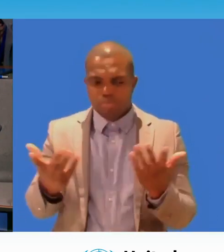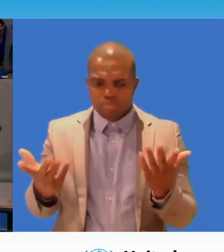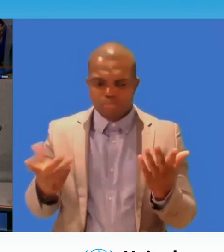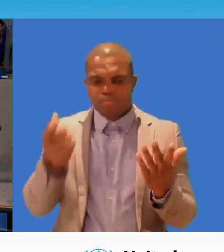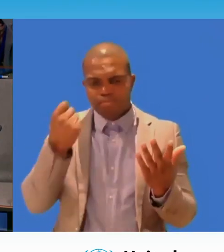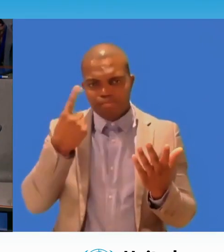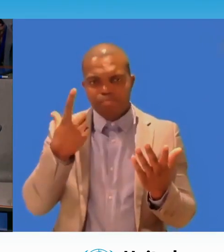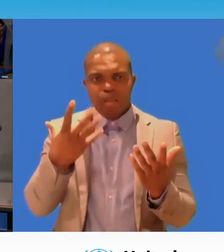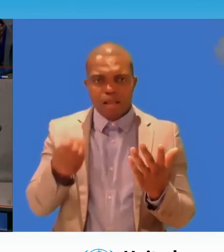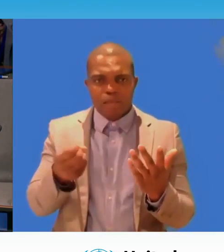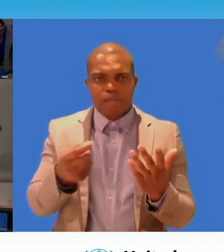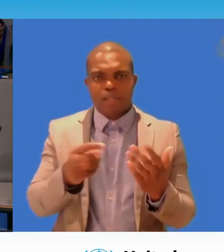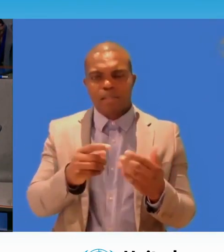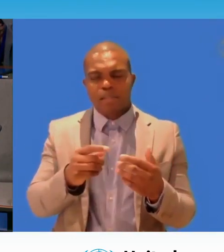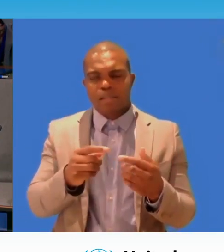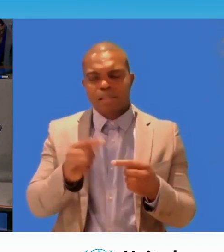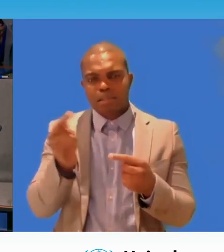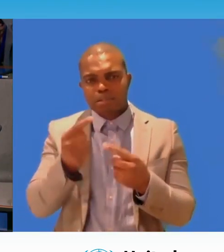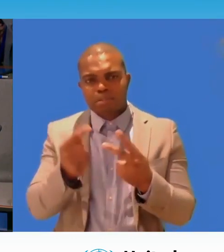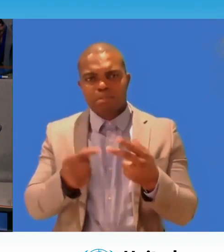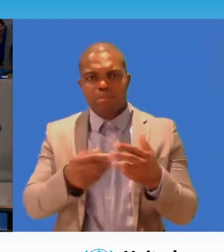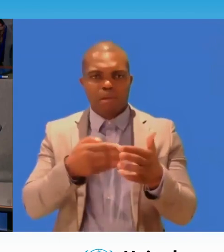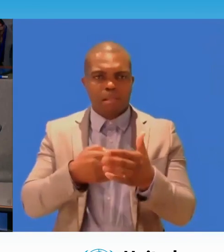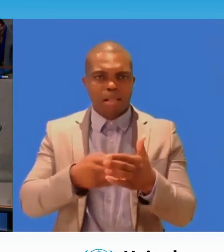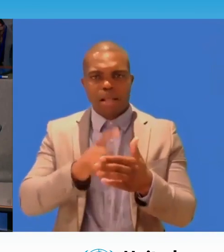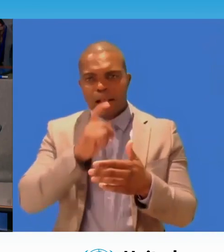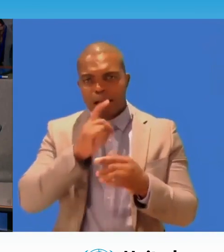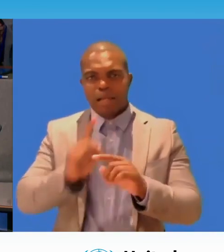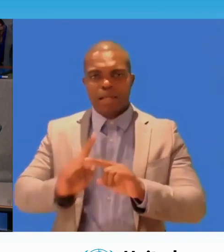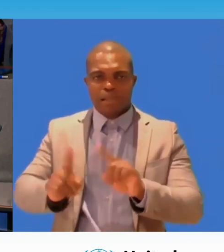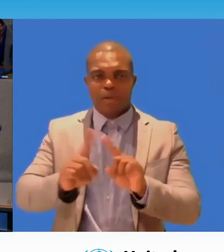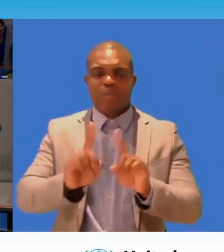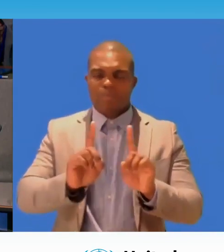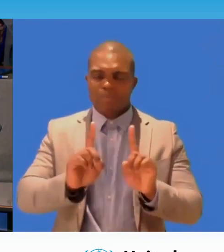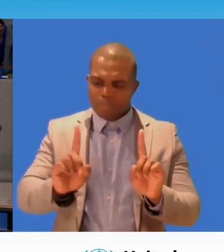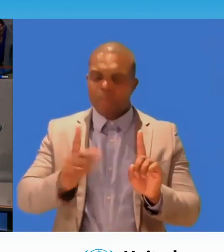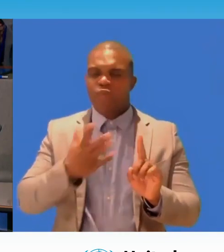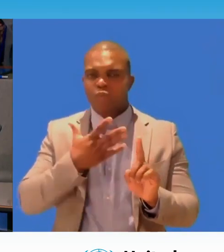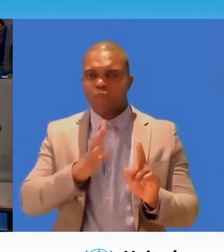three specialized schools in the country that provides training for children with disabilities